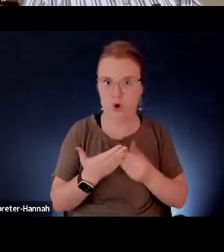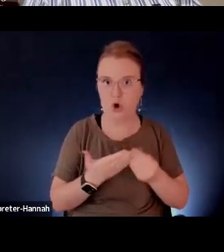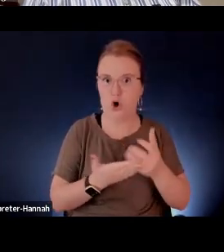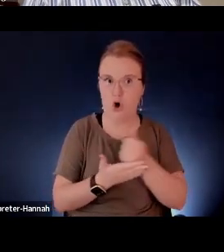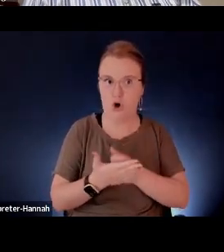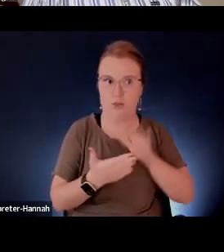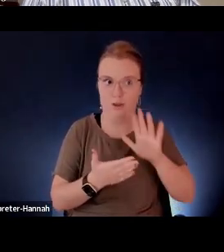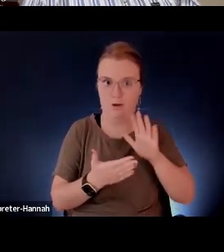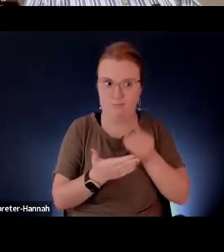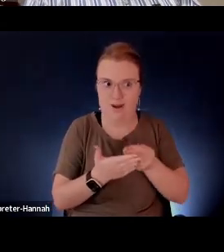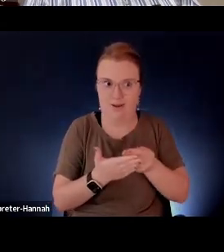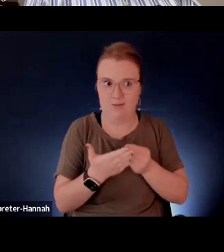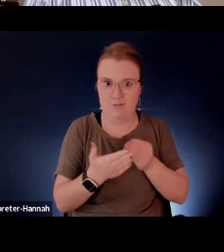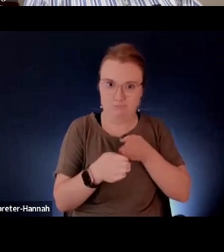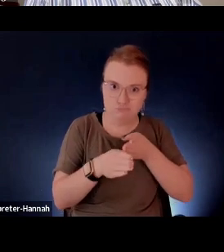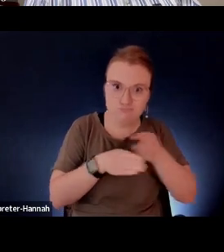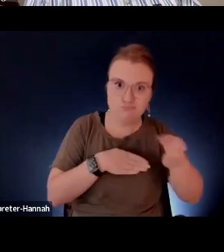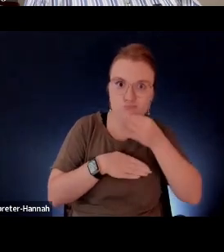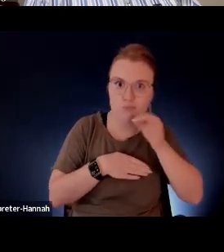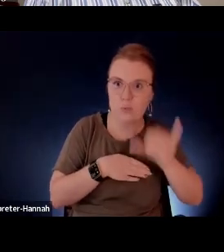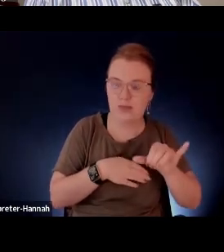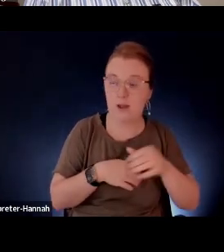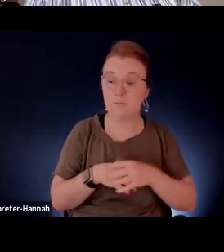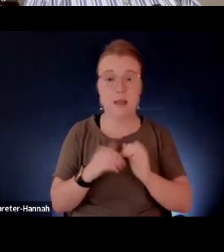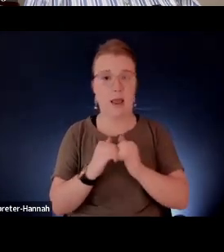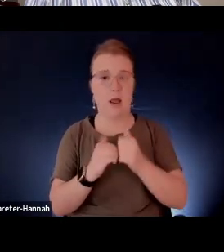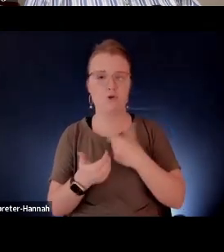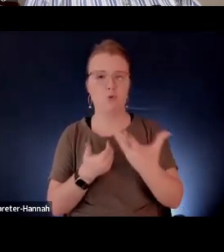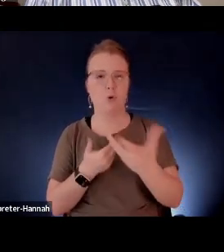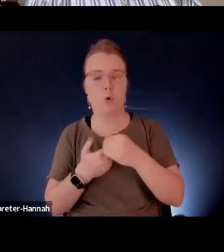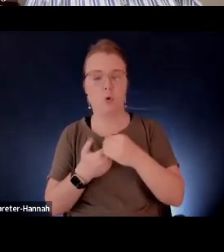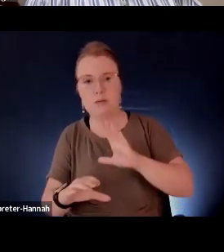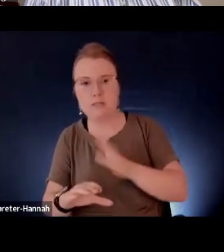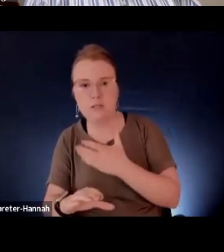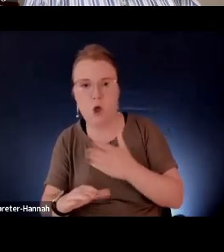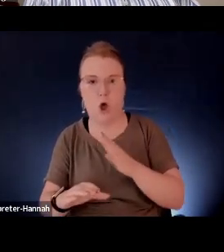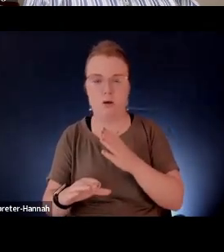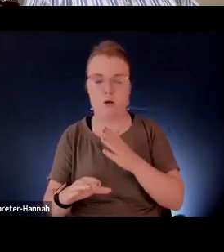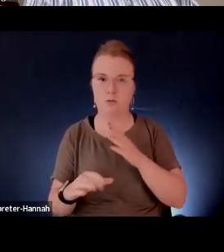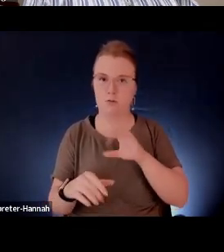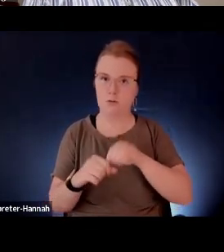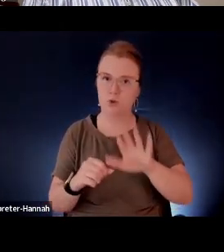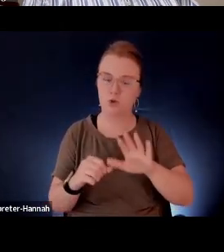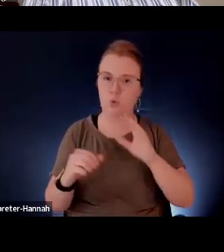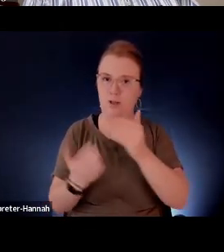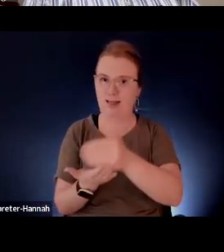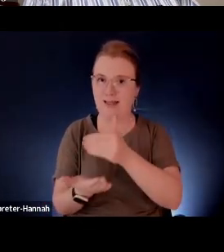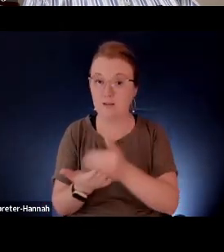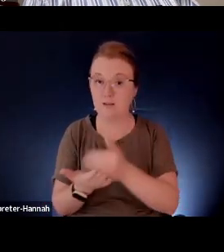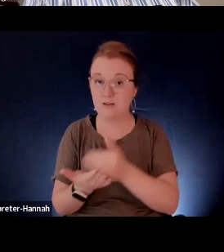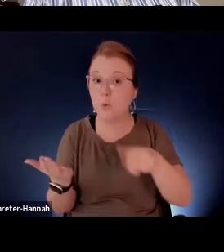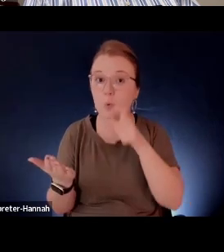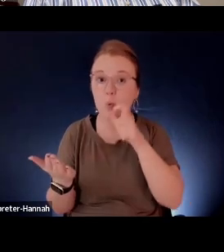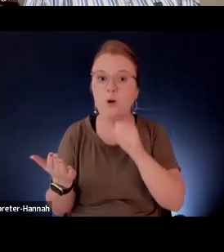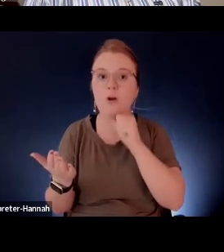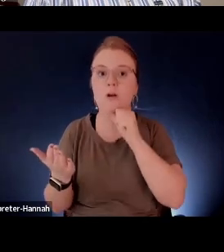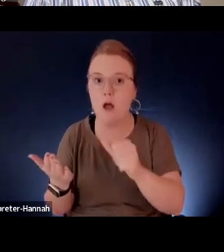and song into your lessons? For those of you who are non-arts teachers, you know, is there a way by which that you can